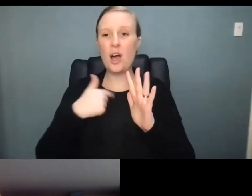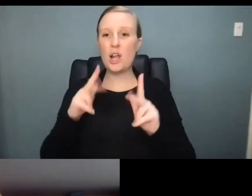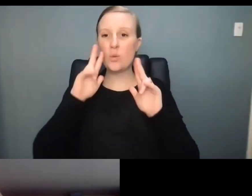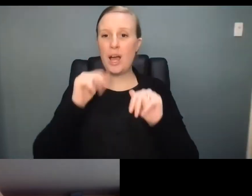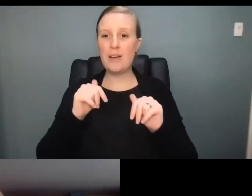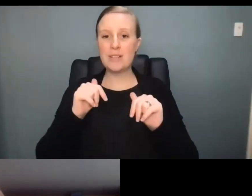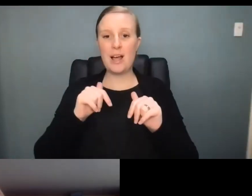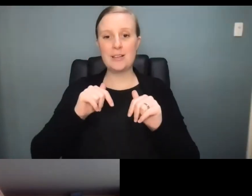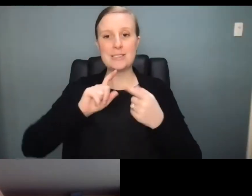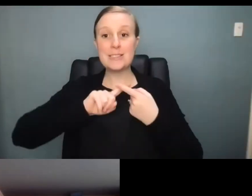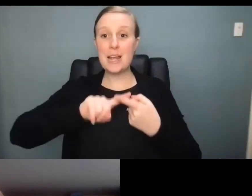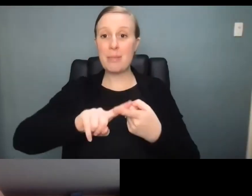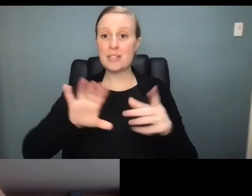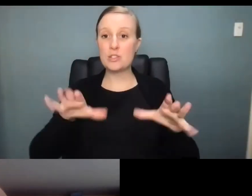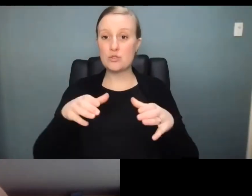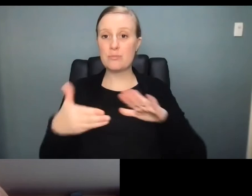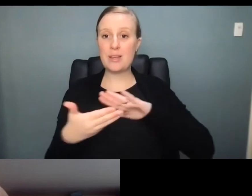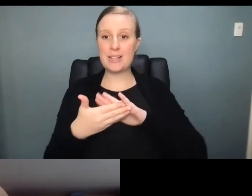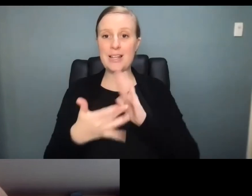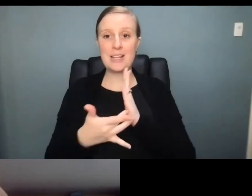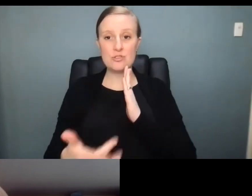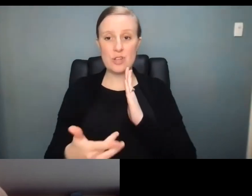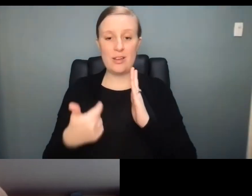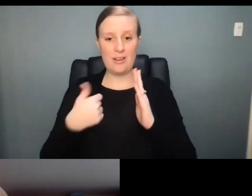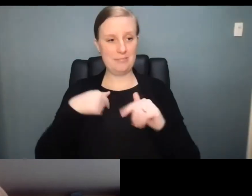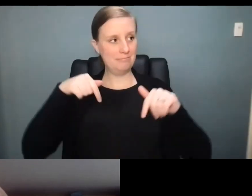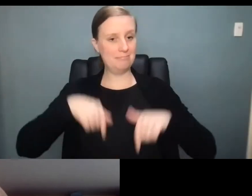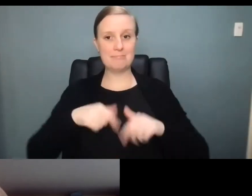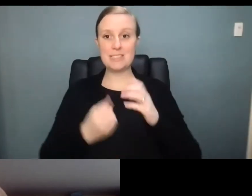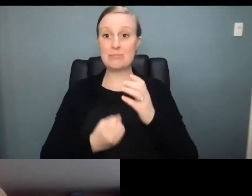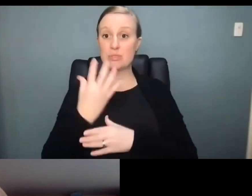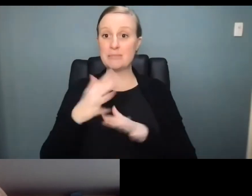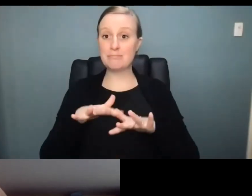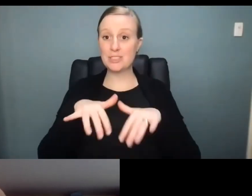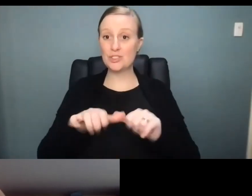Beach it's a rainy day today. It's on the east coast of Tasmania on the traditional